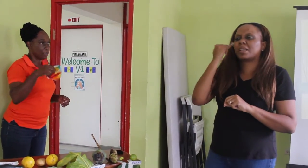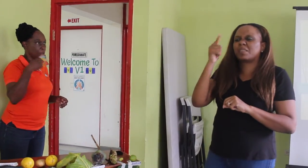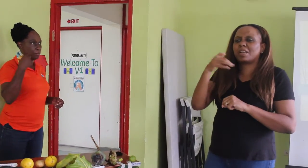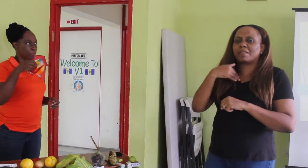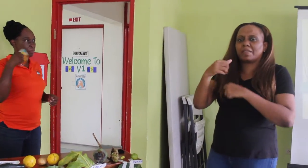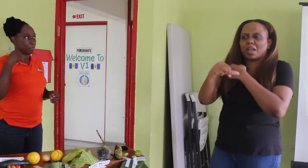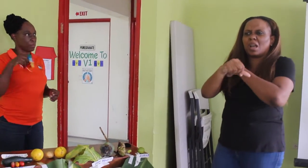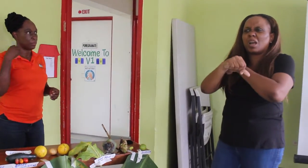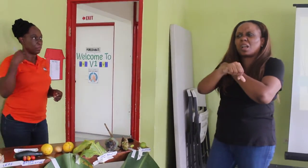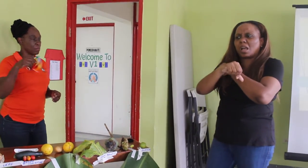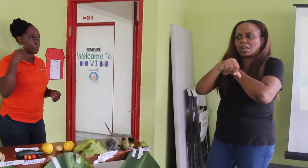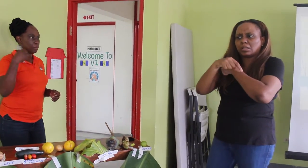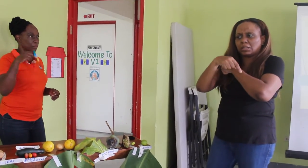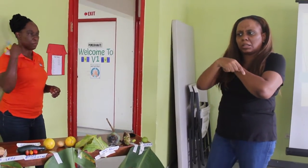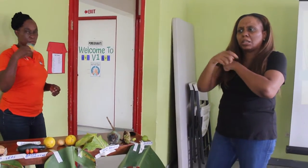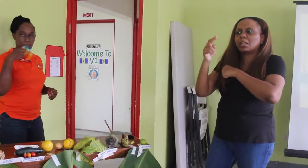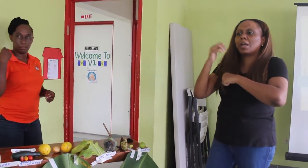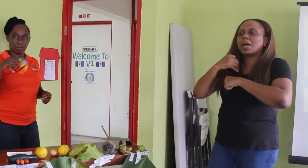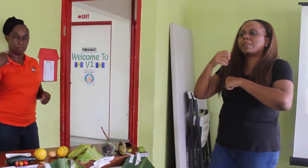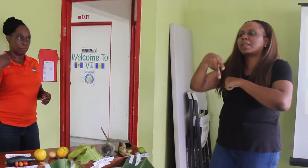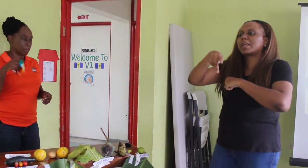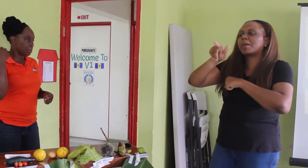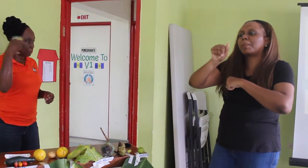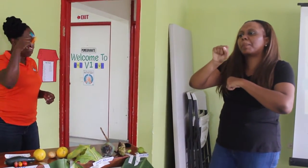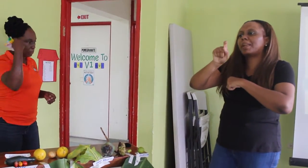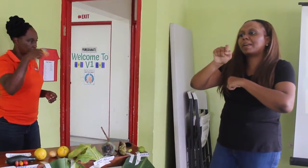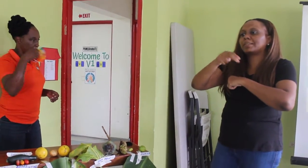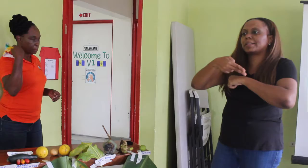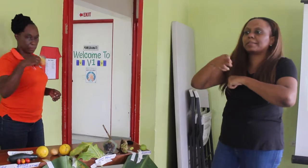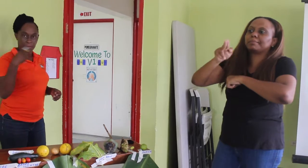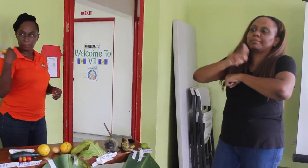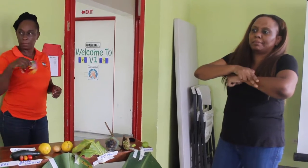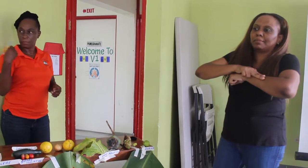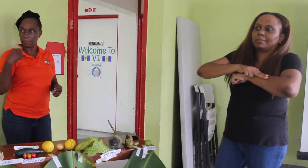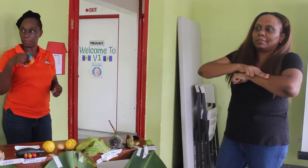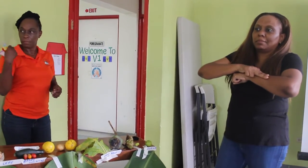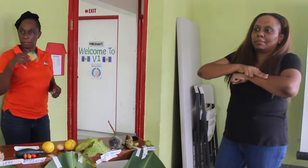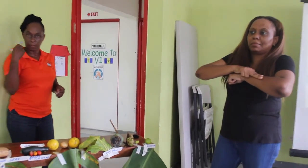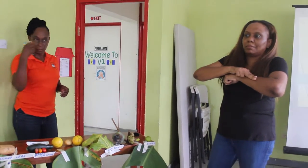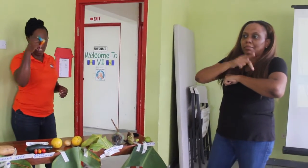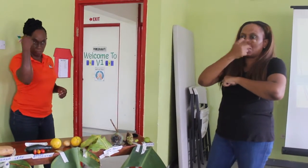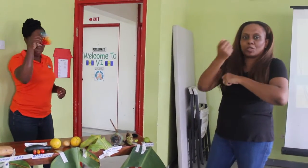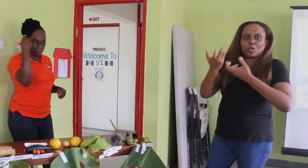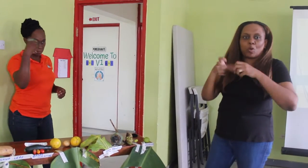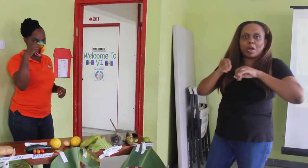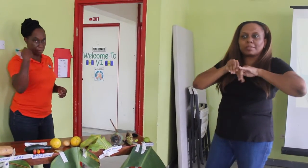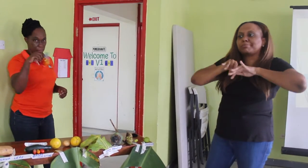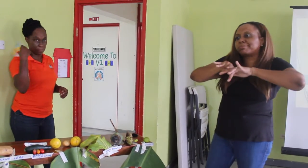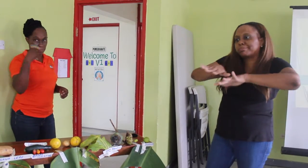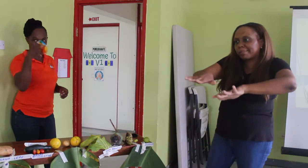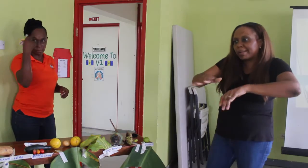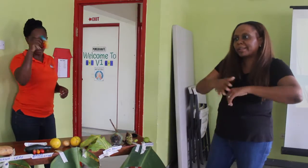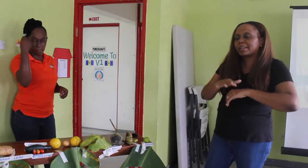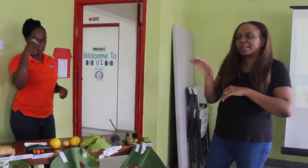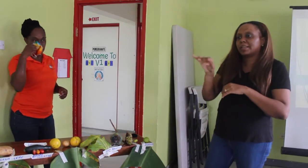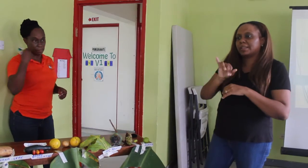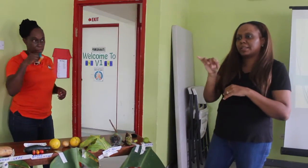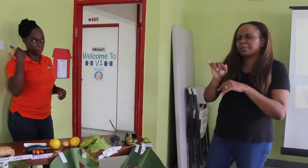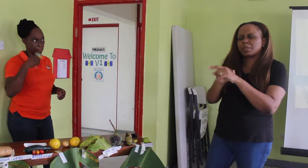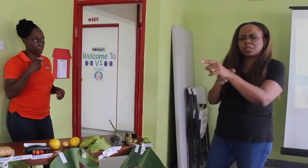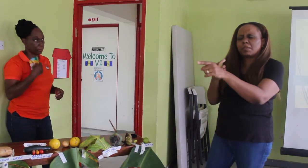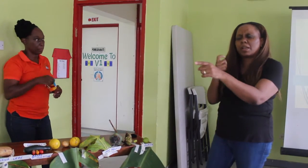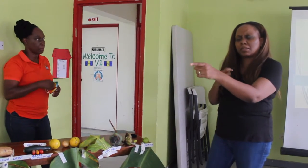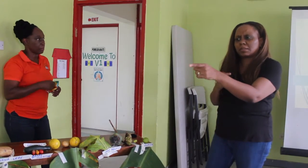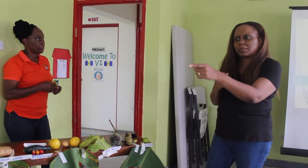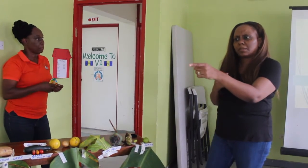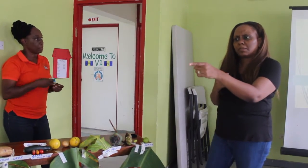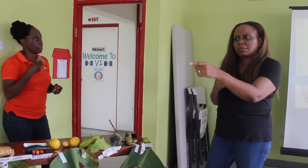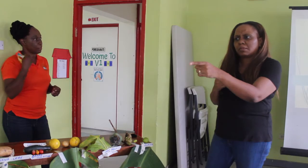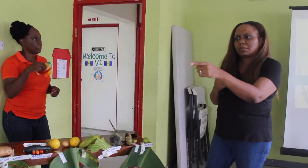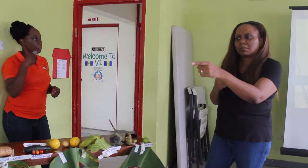interior